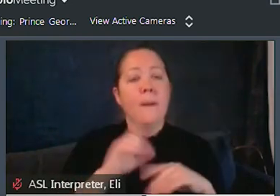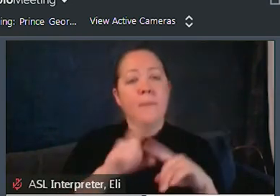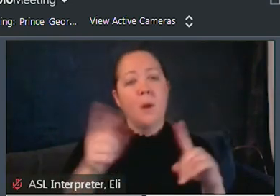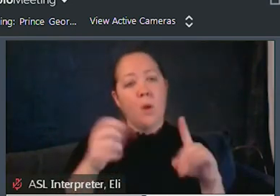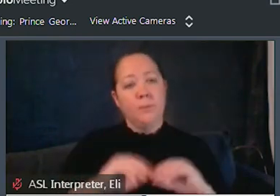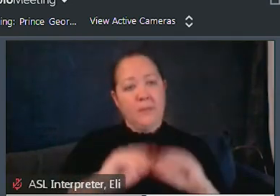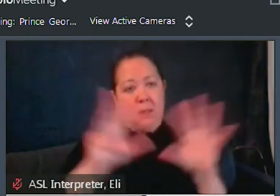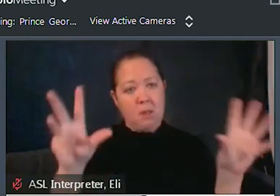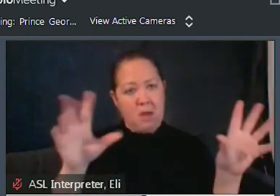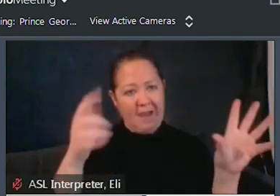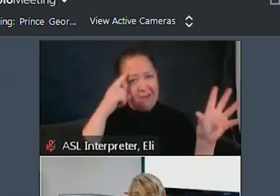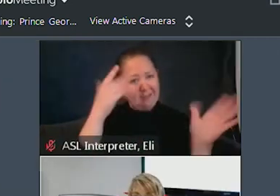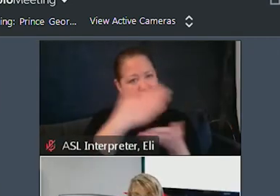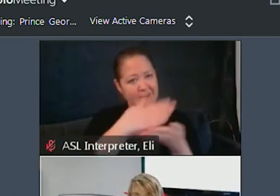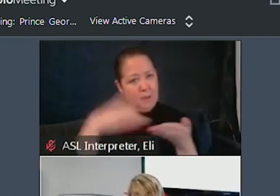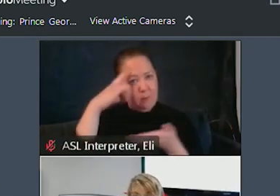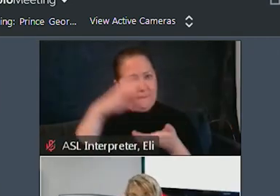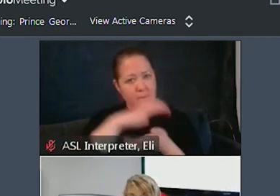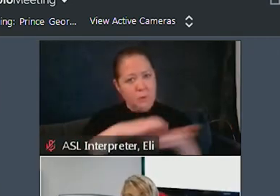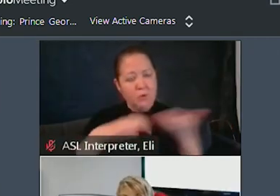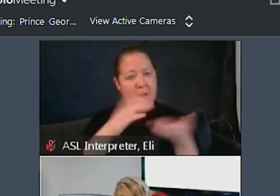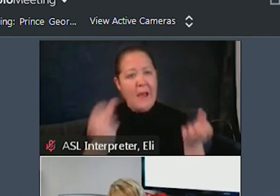confusion as to how many new beds were being proposed here.